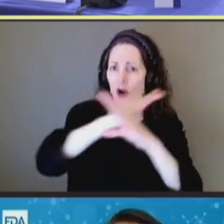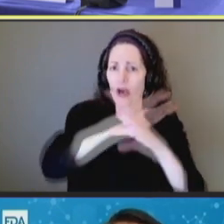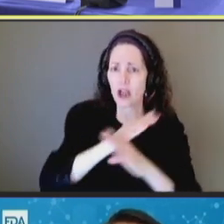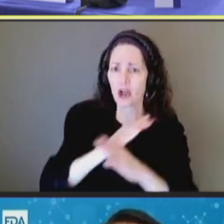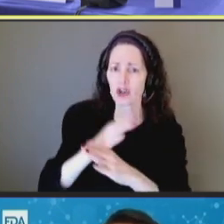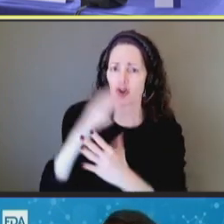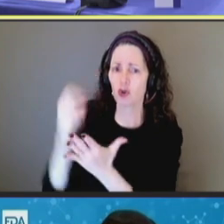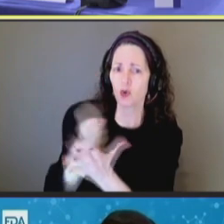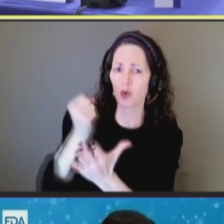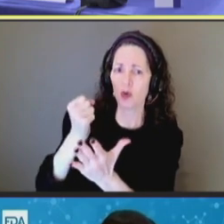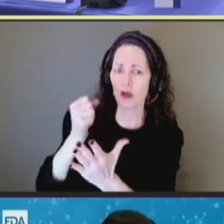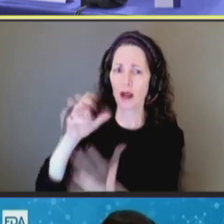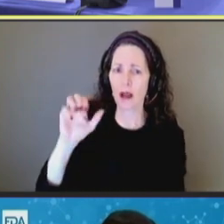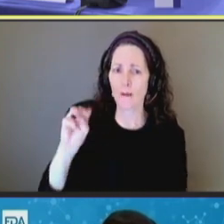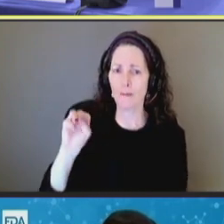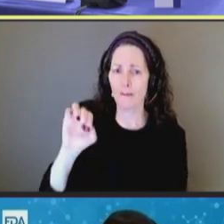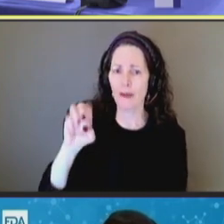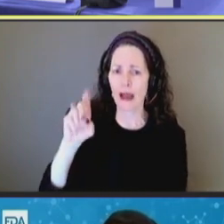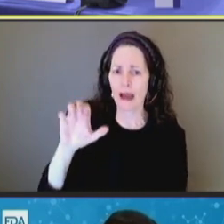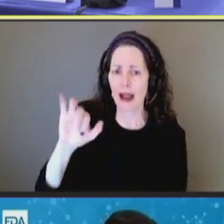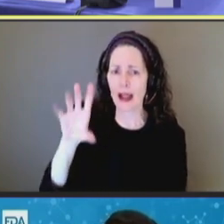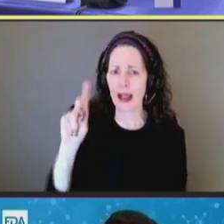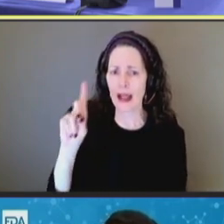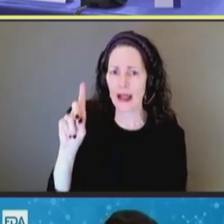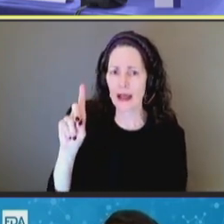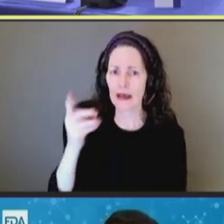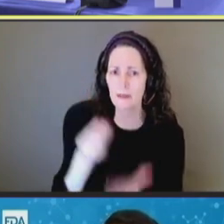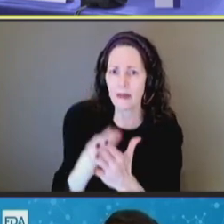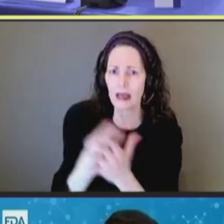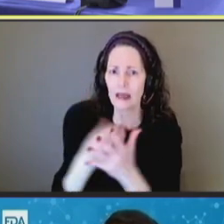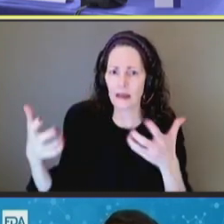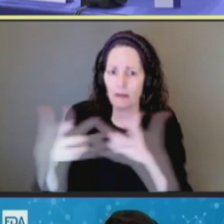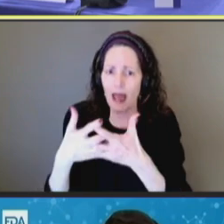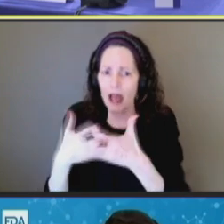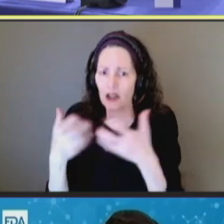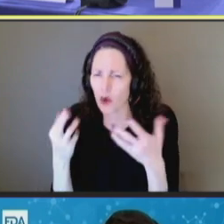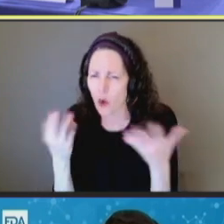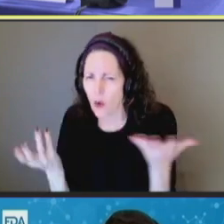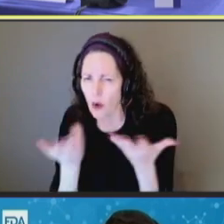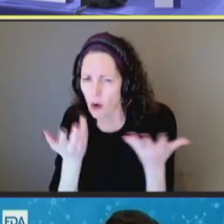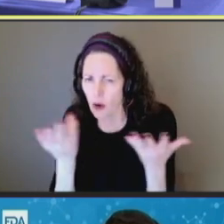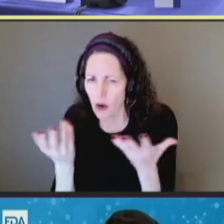you think of any potential workarounds or things that this committee could recommend or suggest